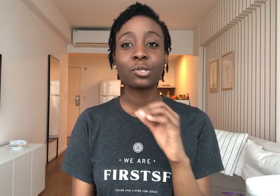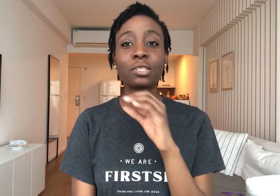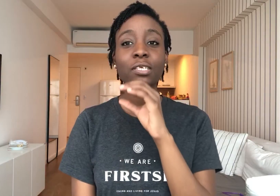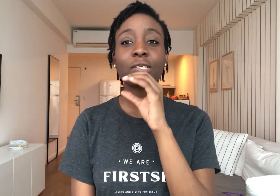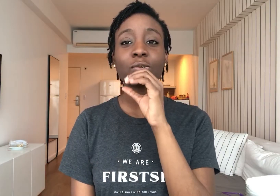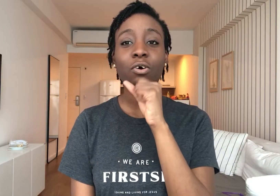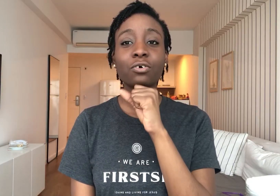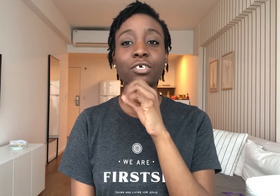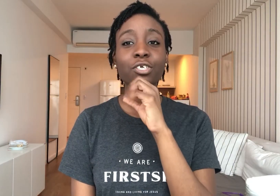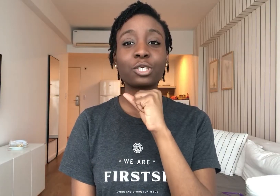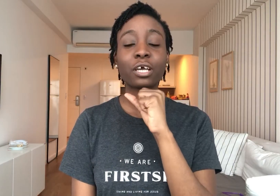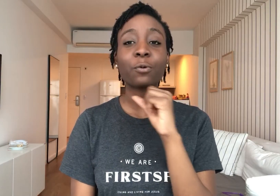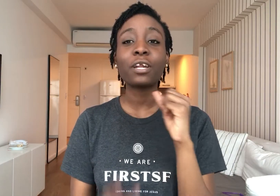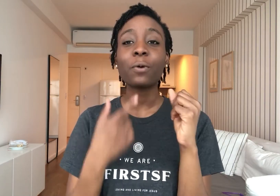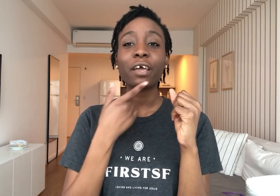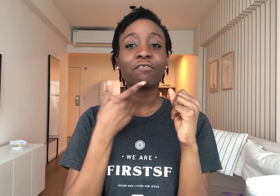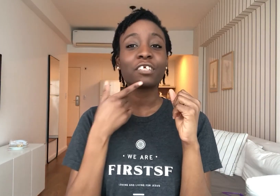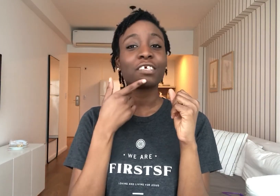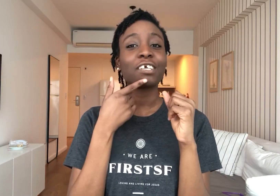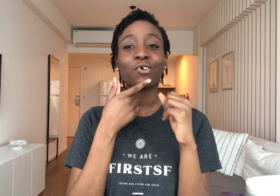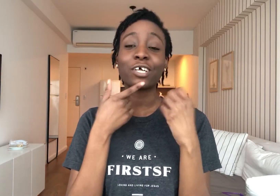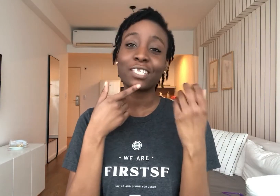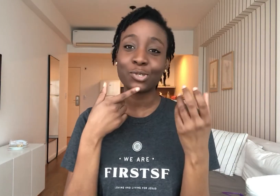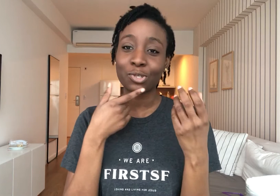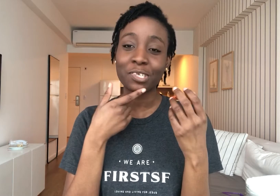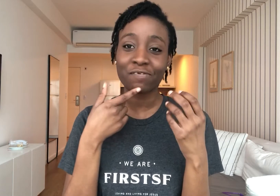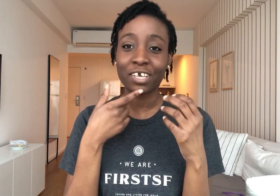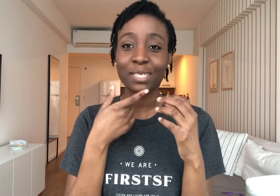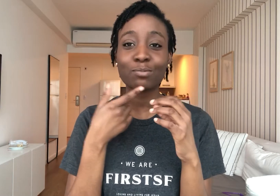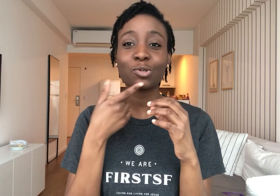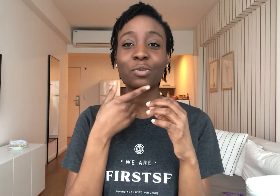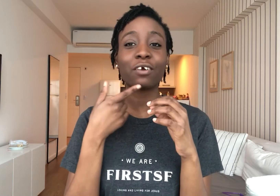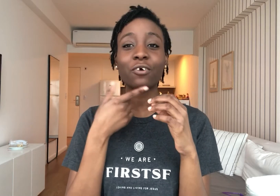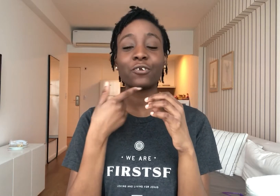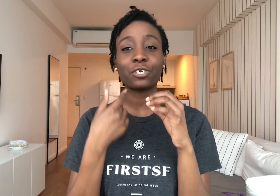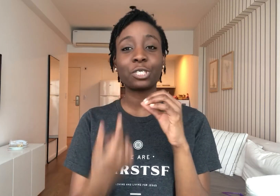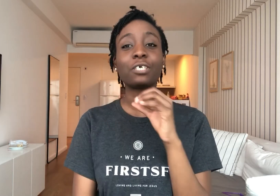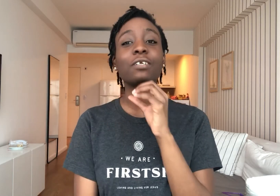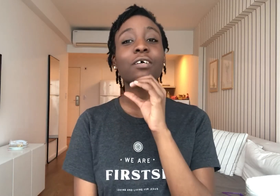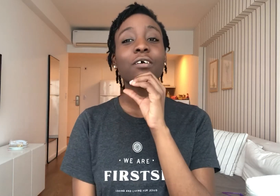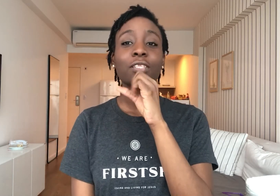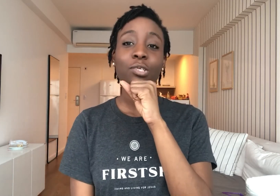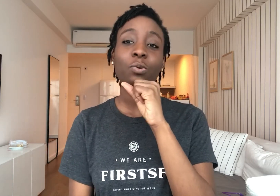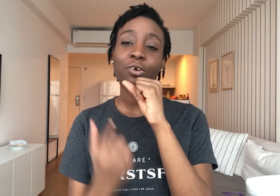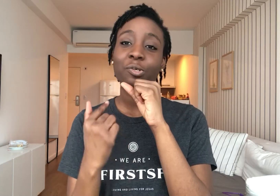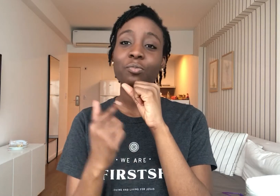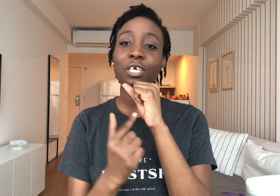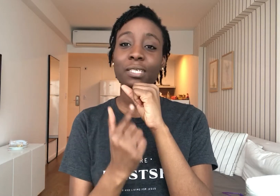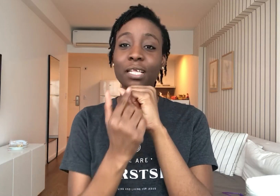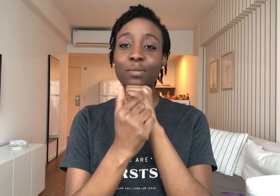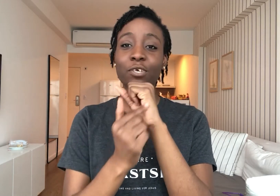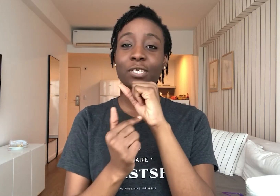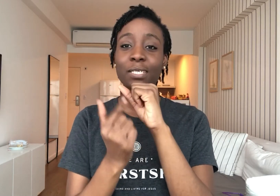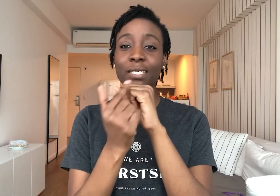So this is orange, I wonder why everything or at least thus far seems to be around your chin. This one also makes sense because it's